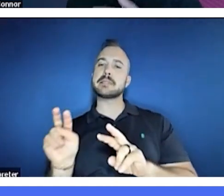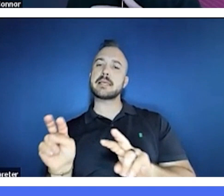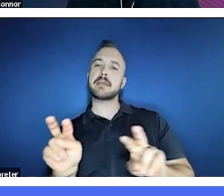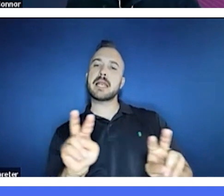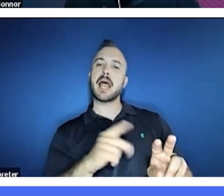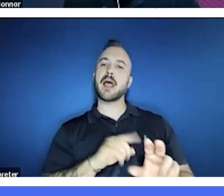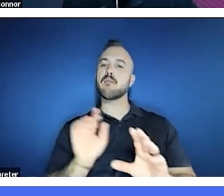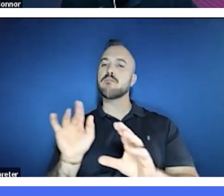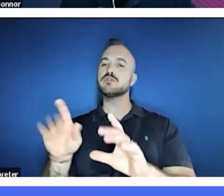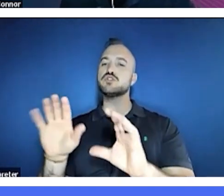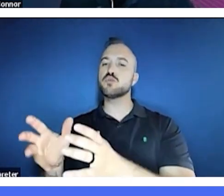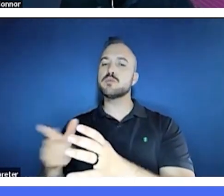to be talking with each other too."